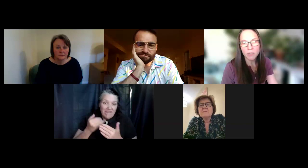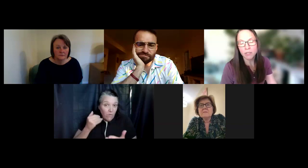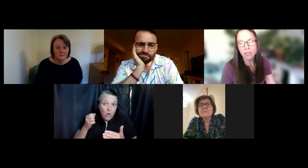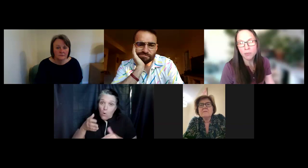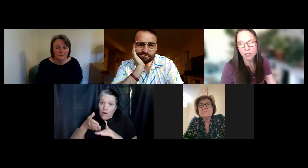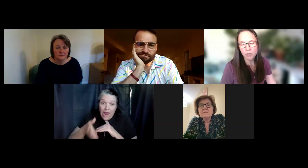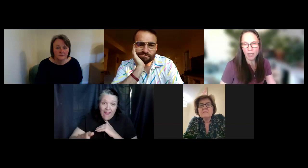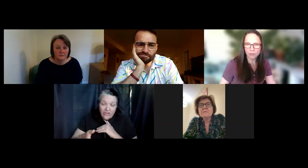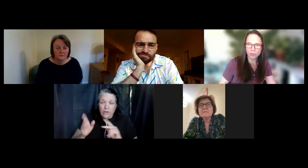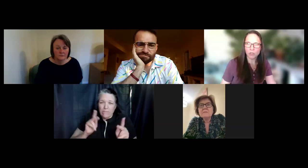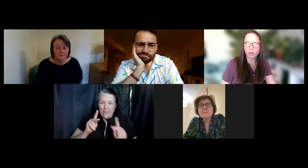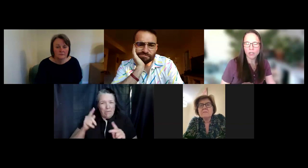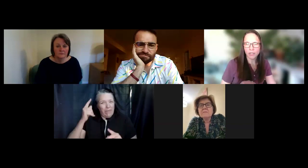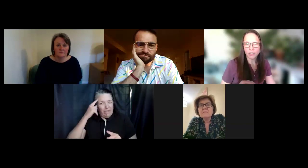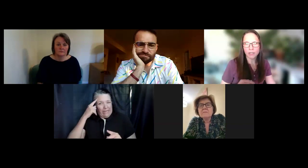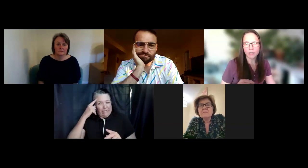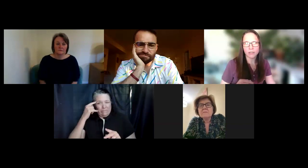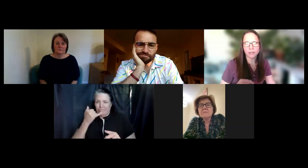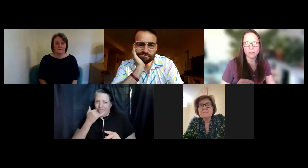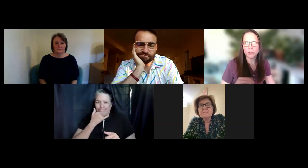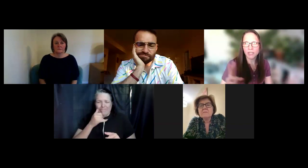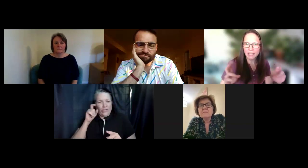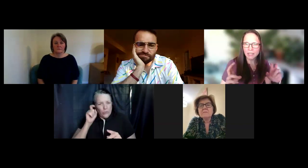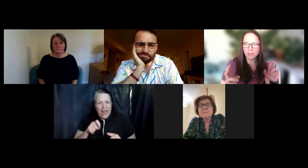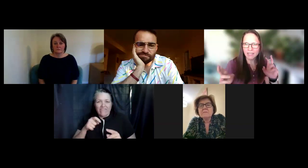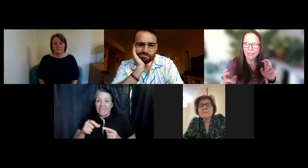misconception that you have to go on kind of like a special kidney or like